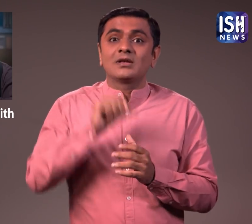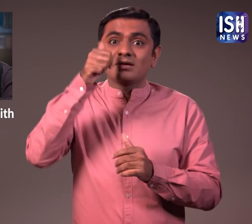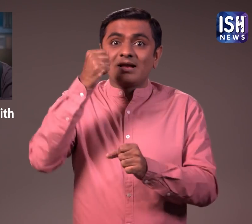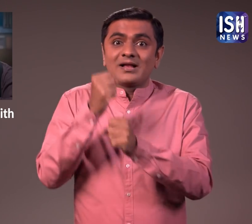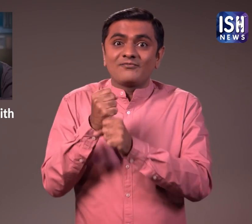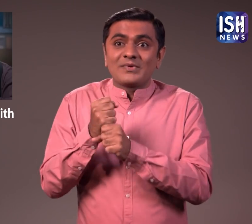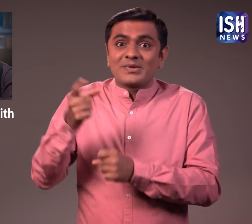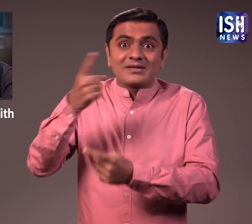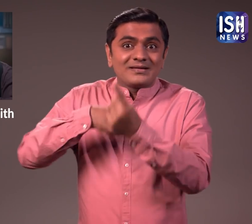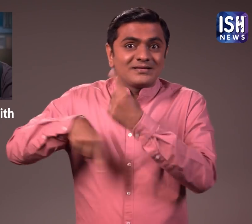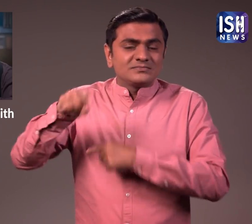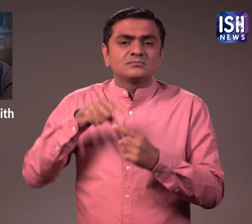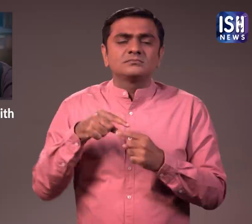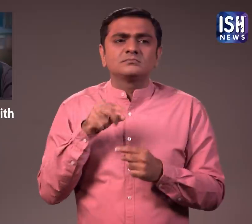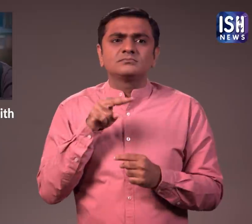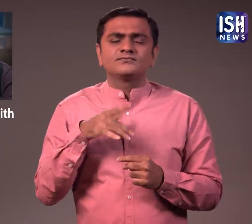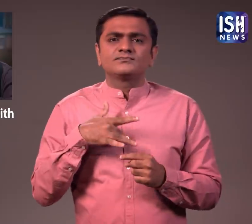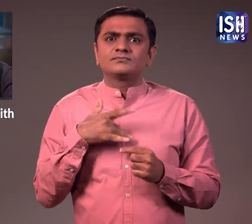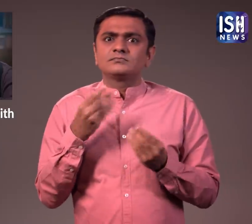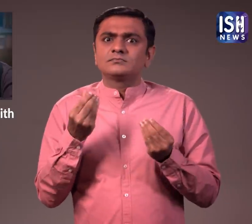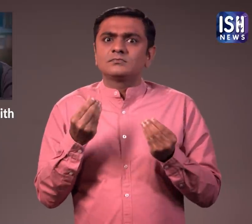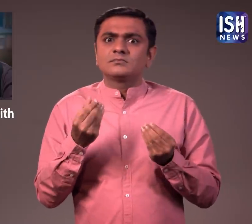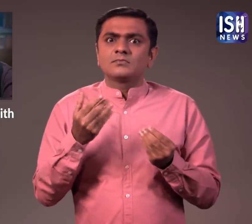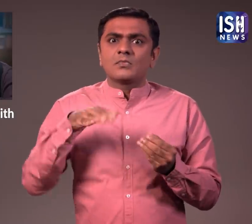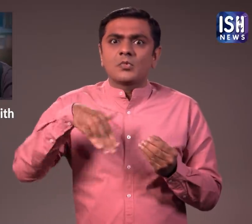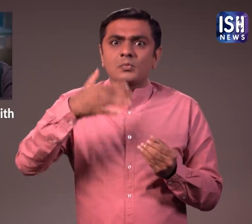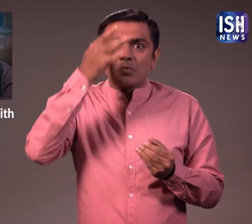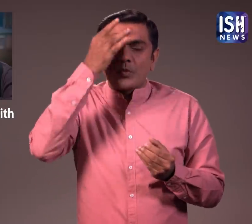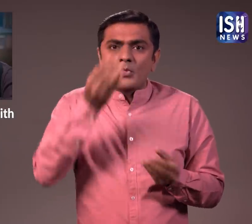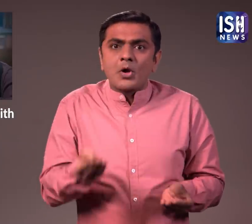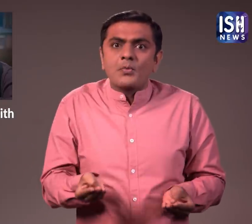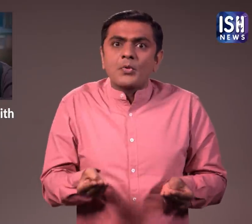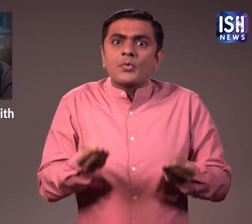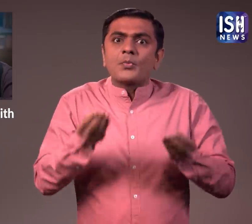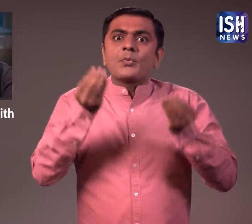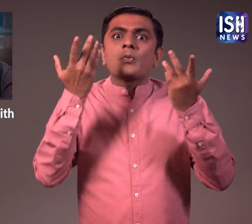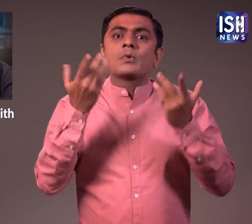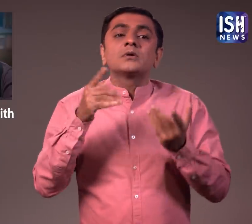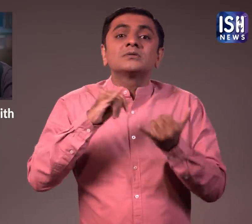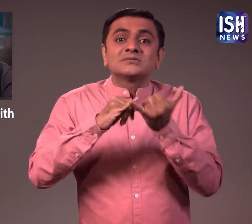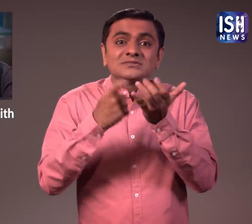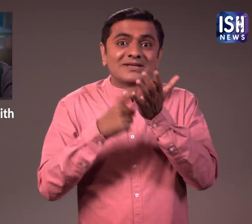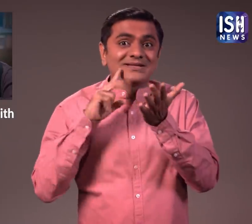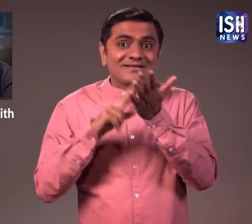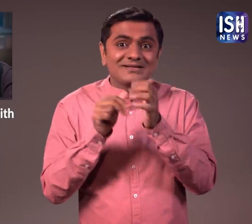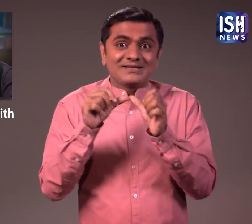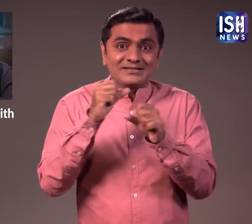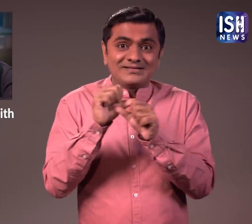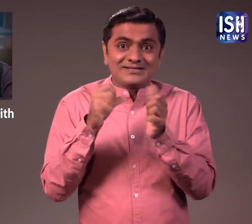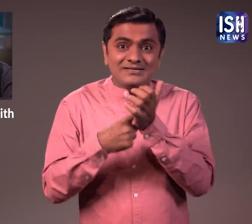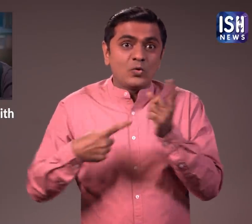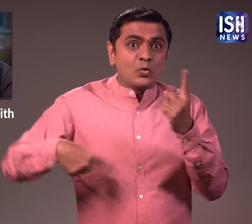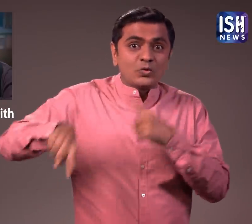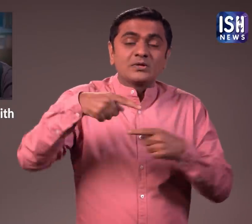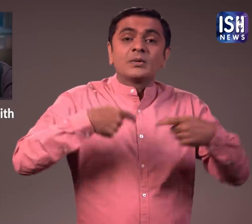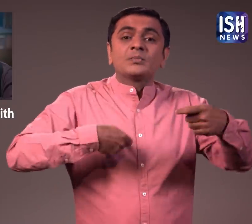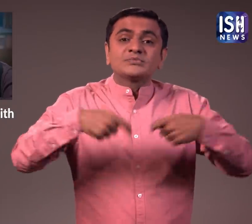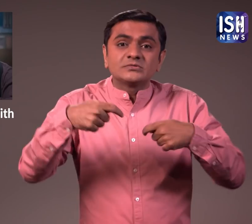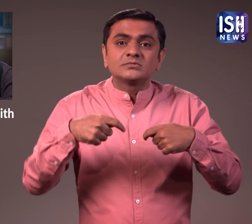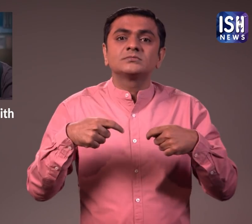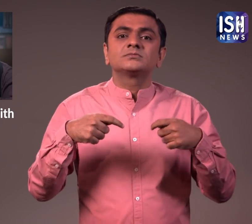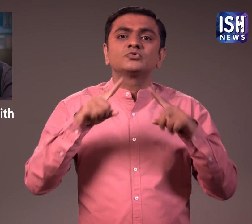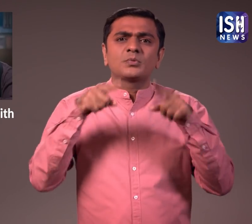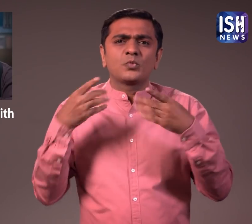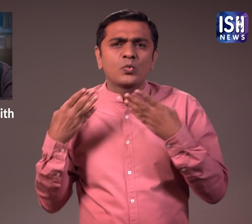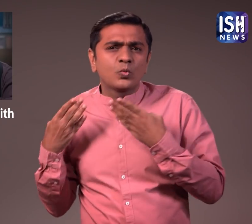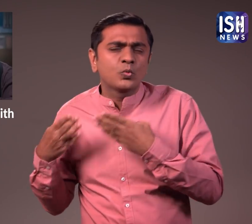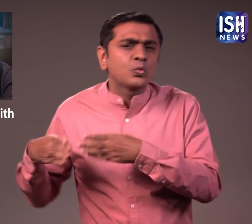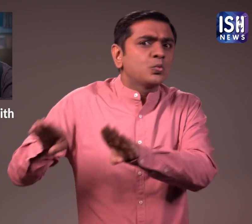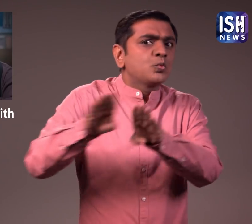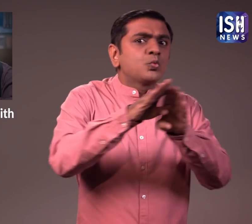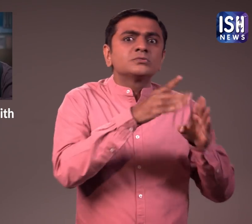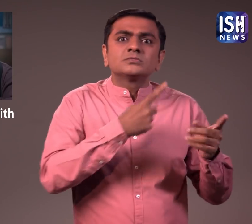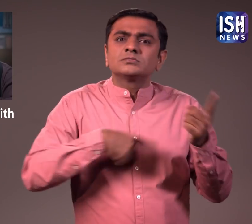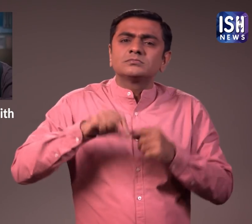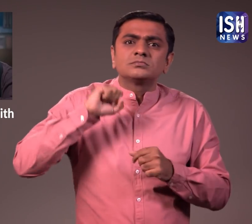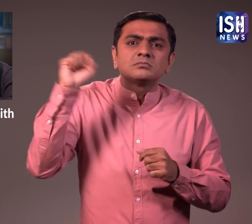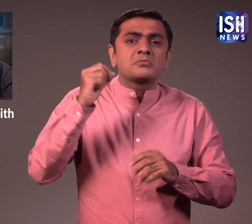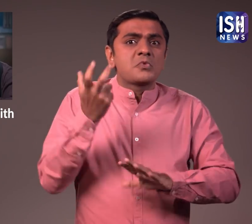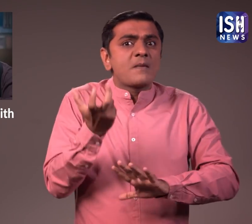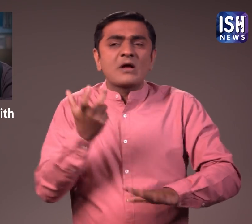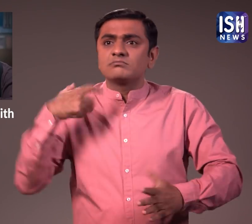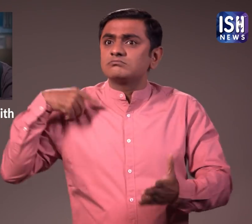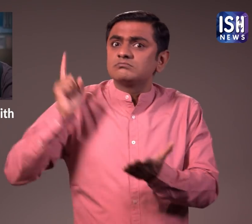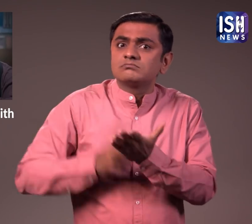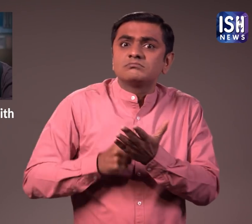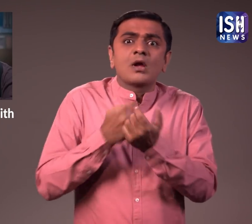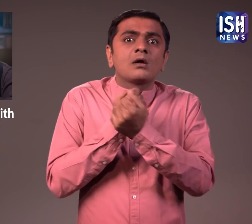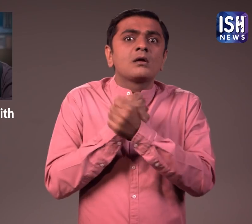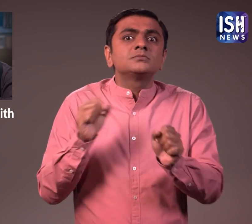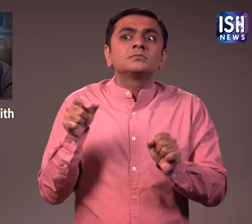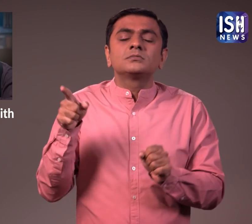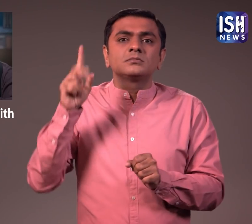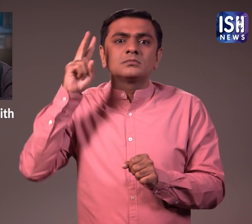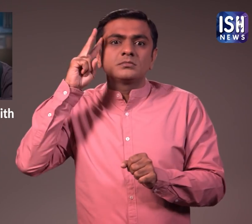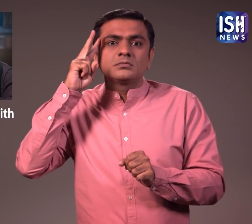The government felt the situation may escalate. Businesses were shut in Srinagar and authorities feared stone pelting and protests.